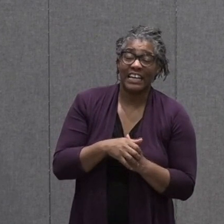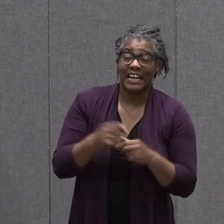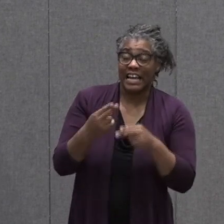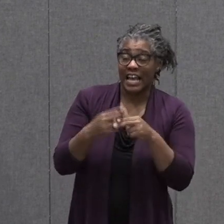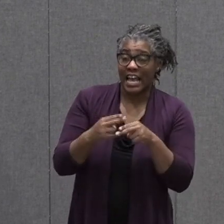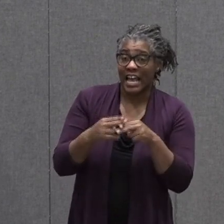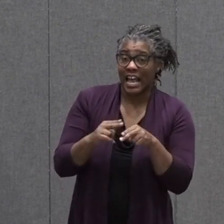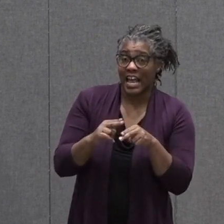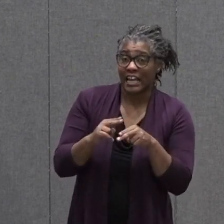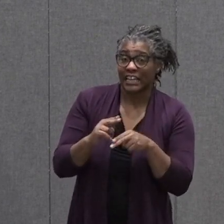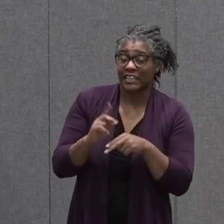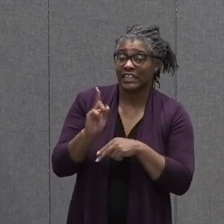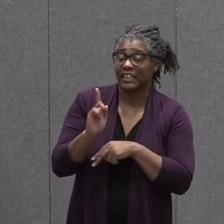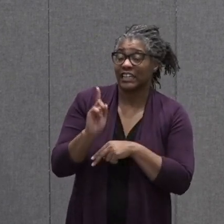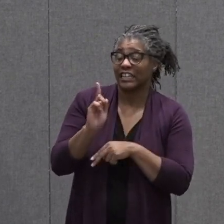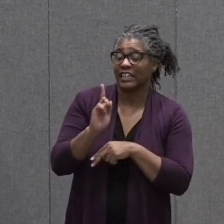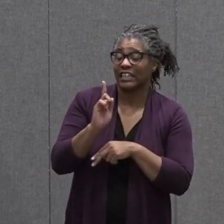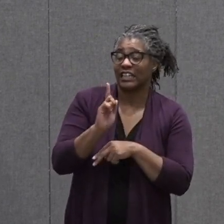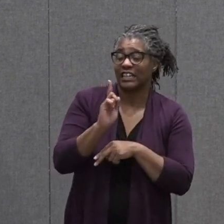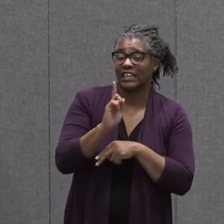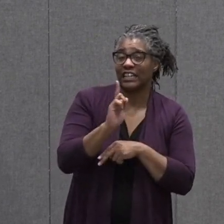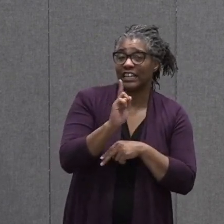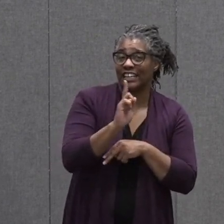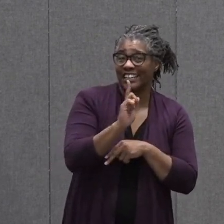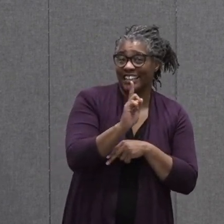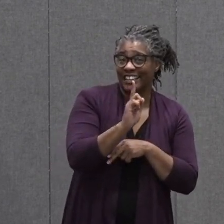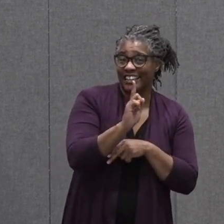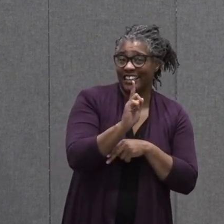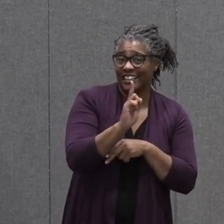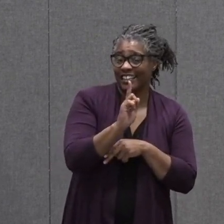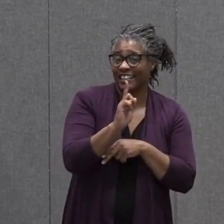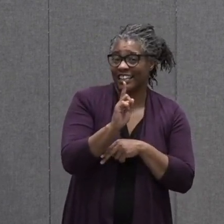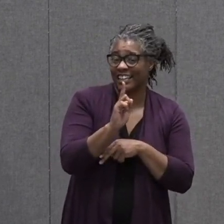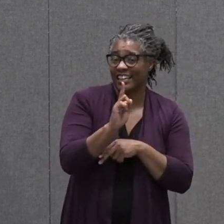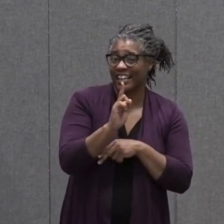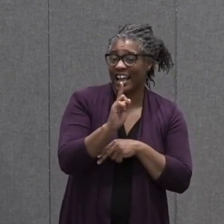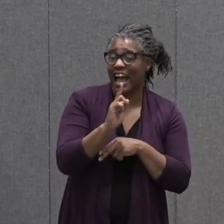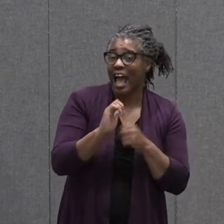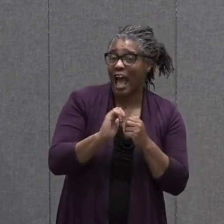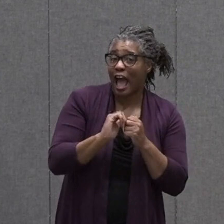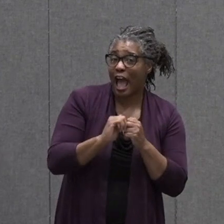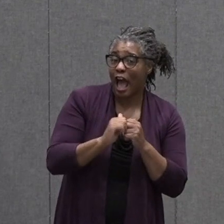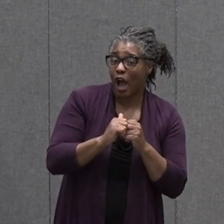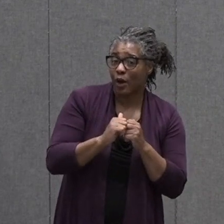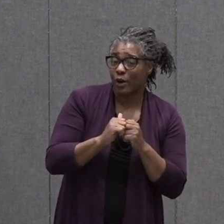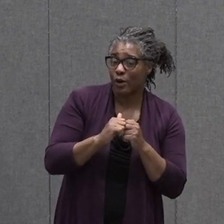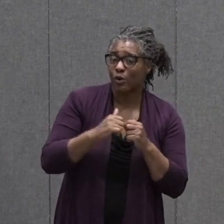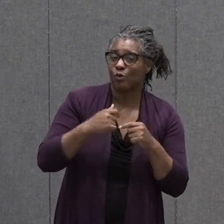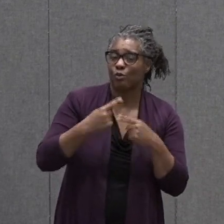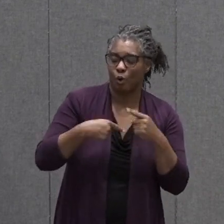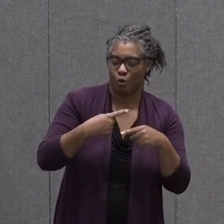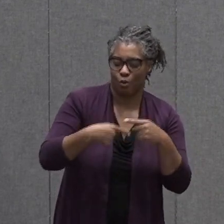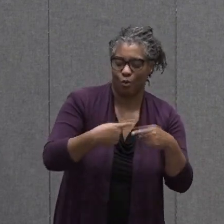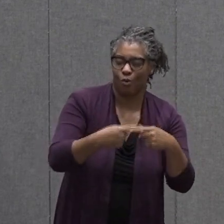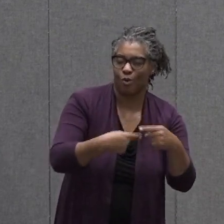he was rolling on a bike with one wheel. He wasn't very good at it.